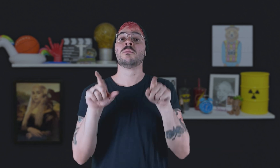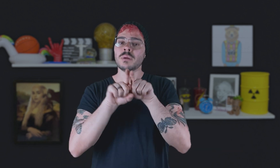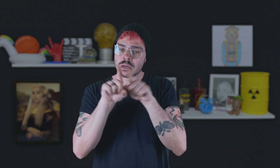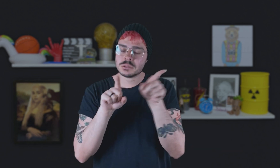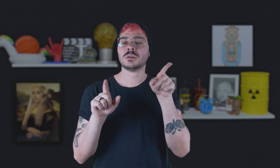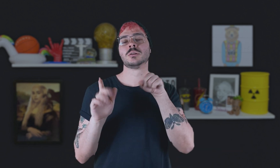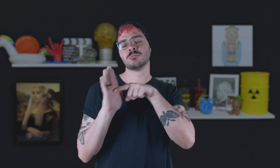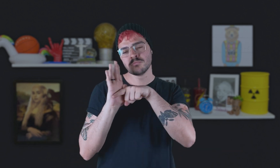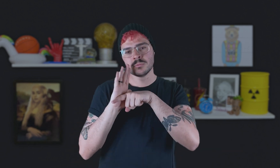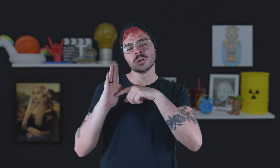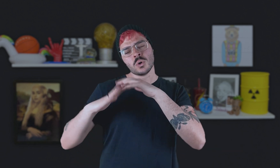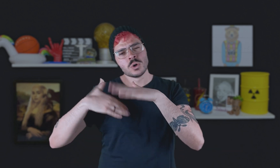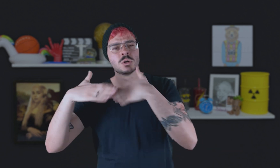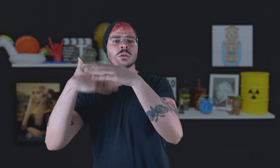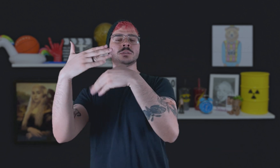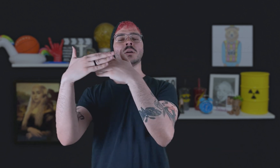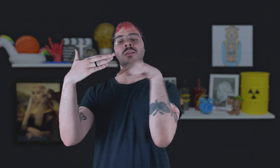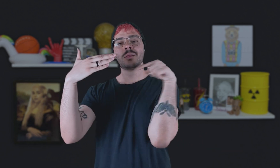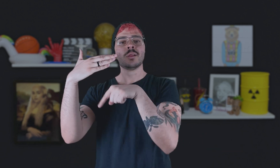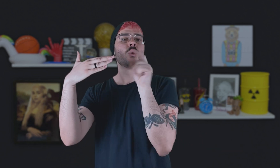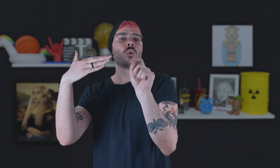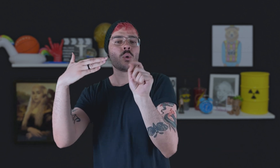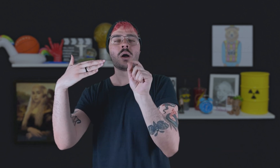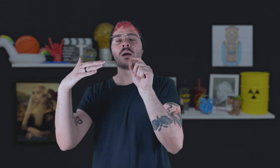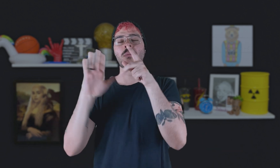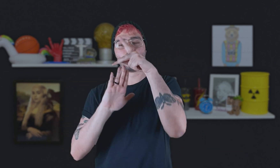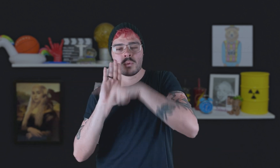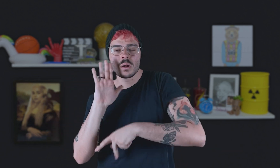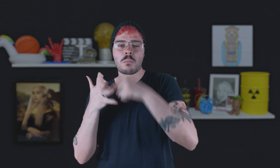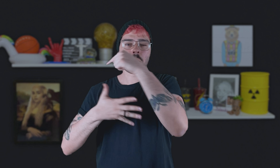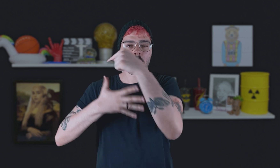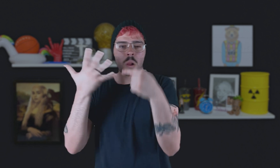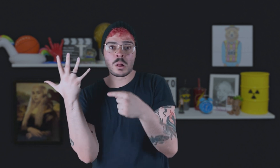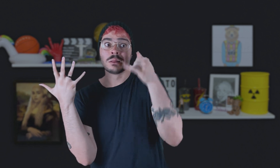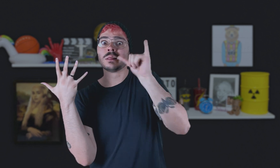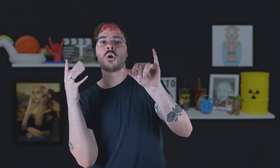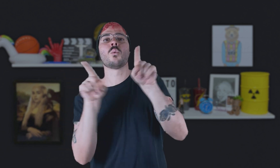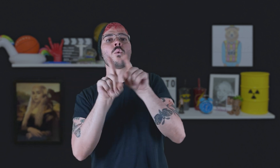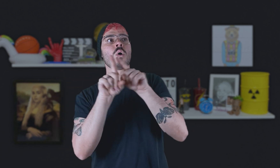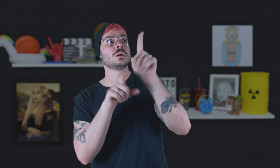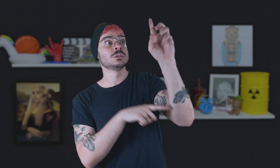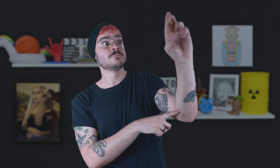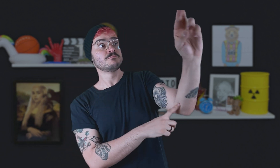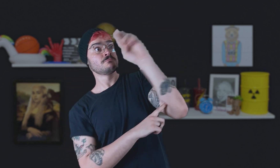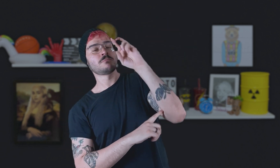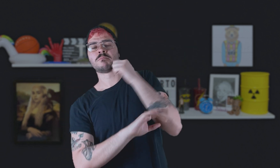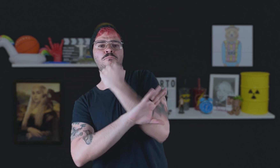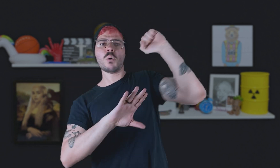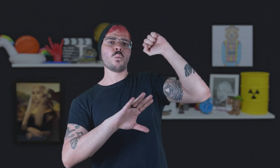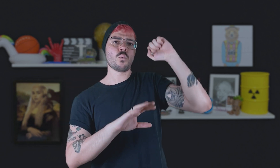and develop counter-espionage tasks.